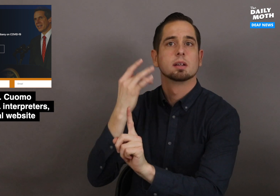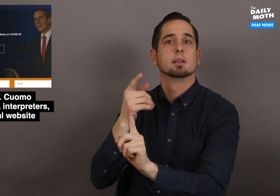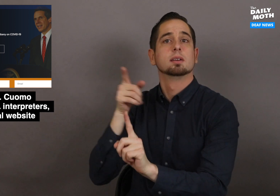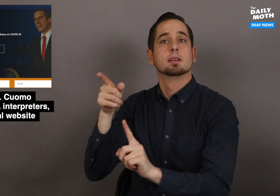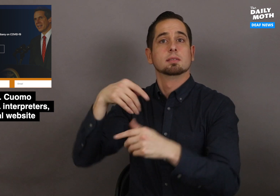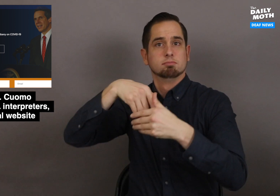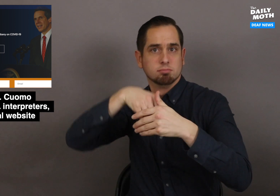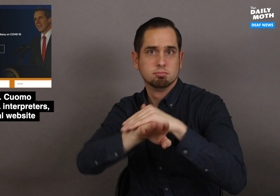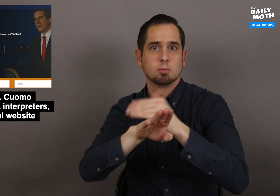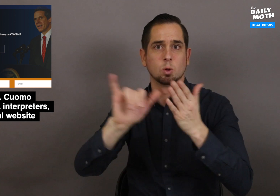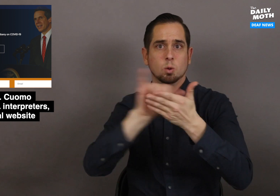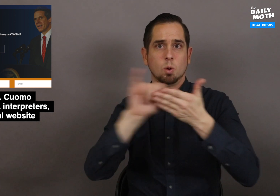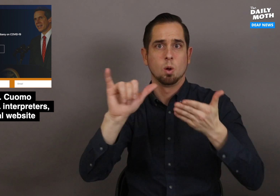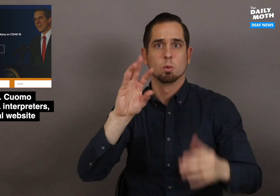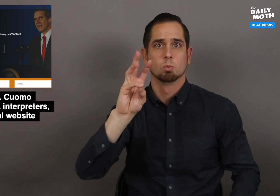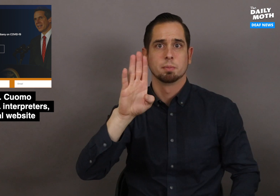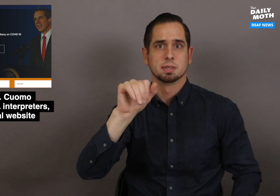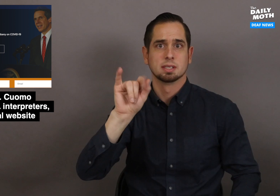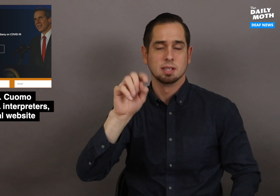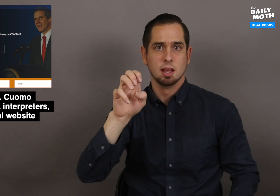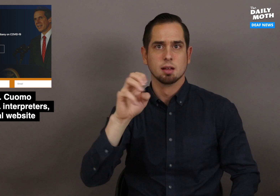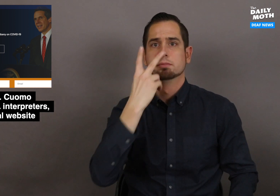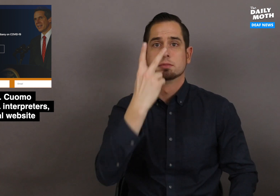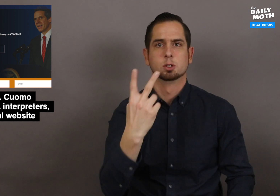because when he goes into the New York webpage,